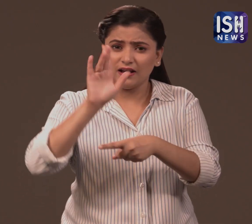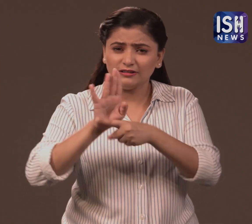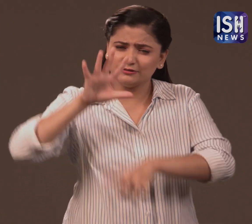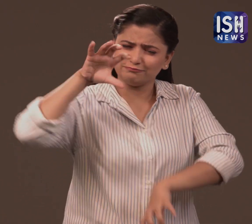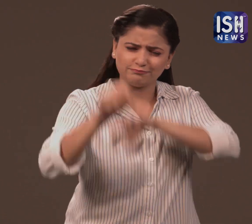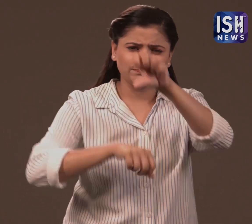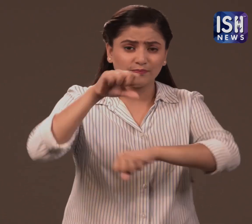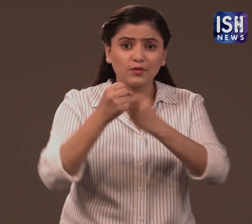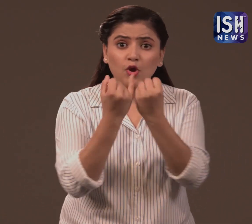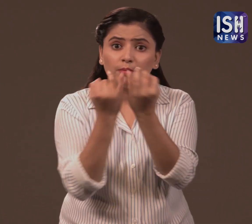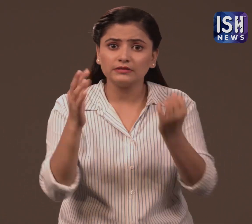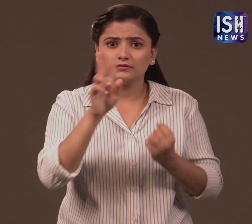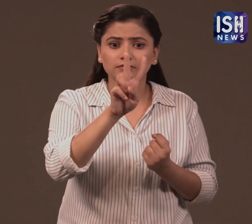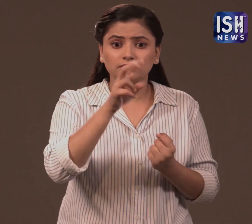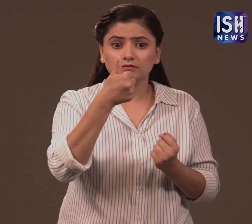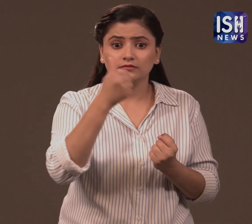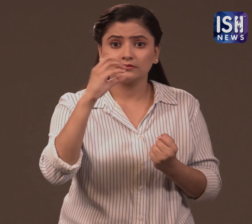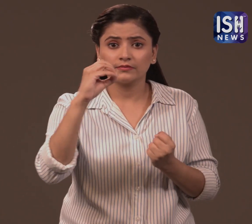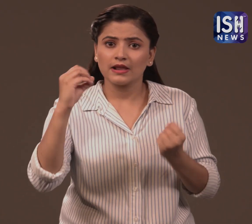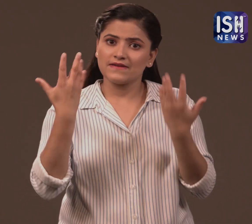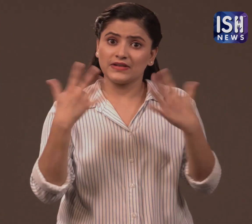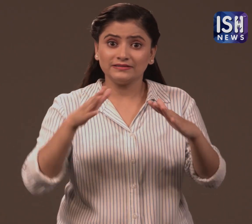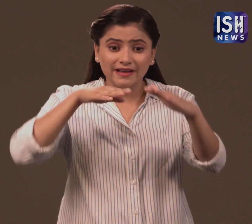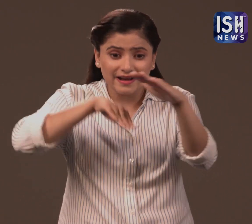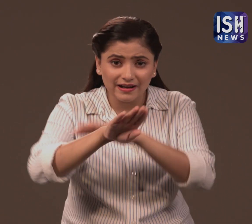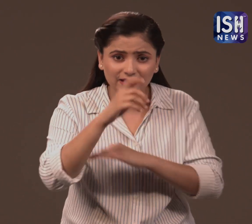2600 licences have been confiscated and of these 2600,